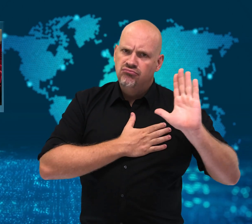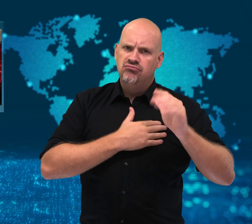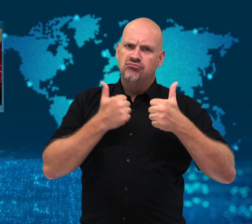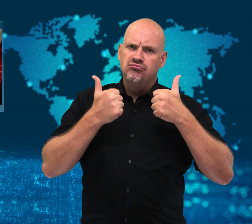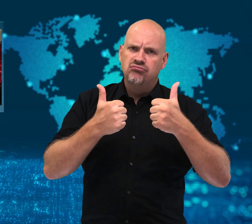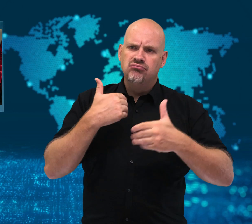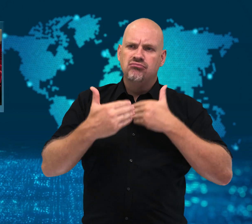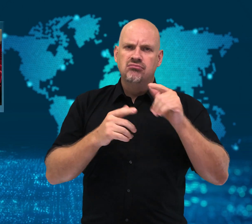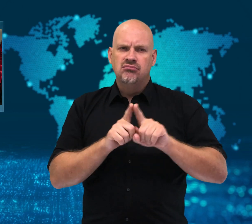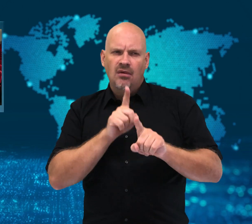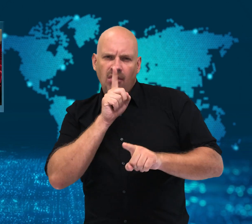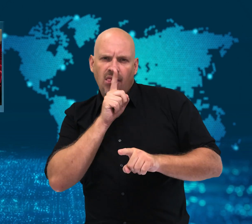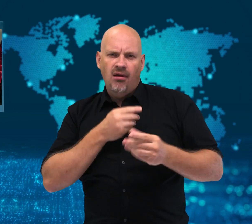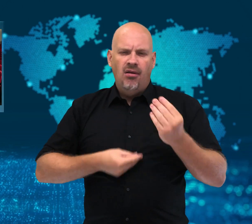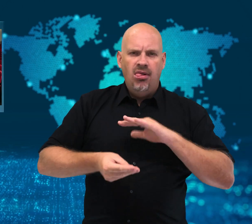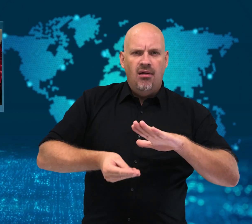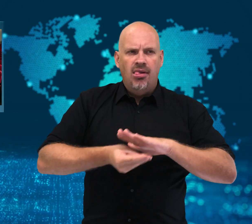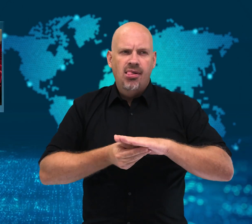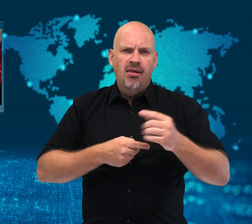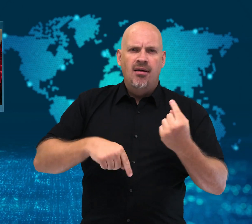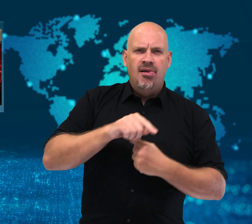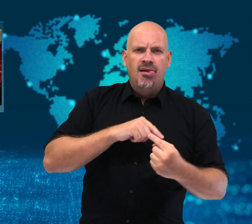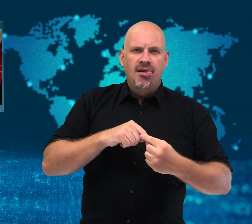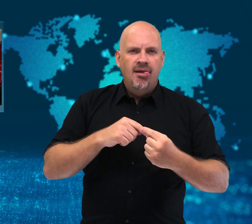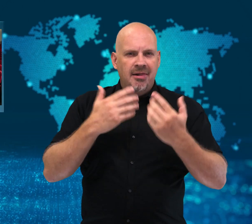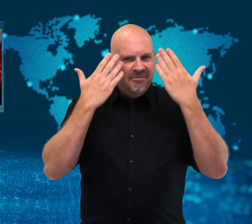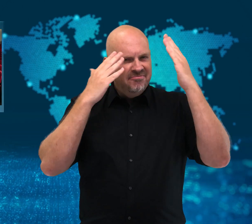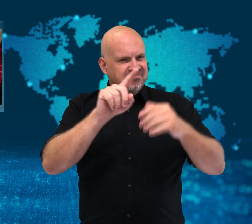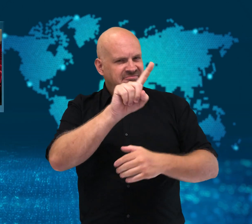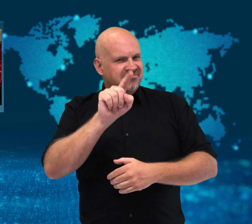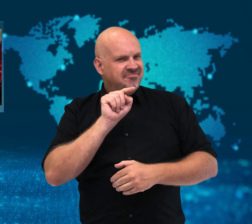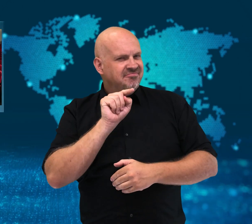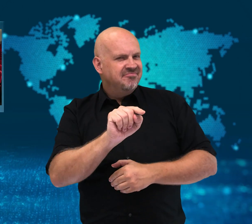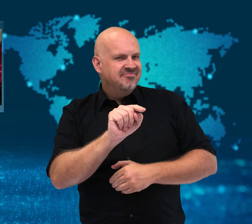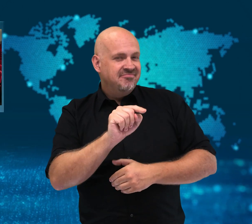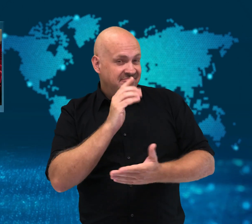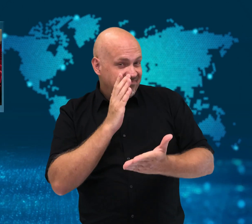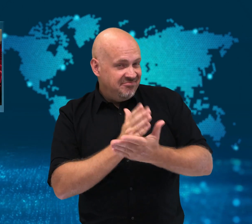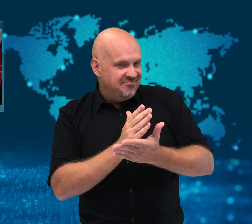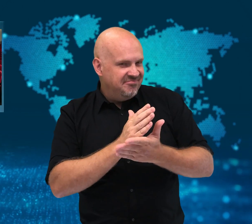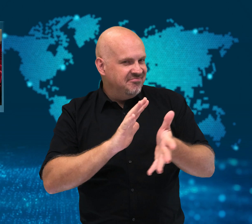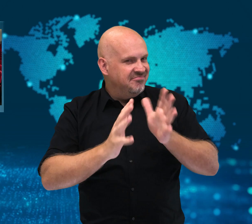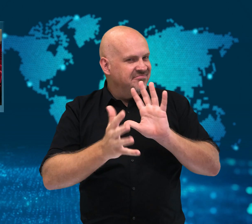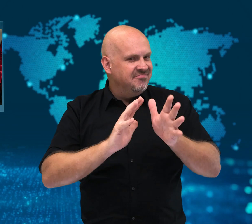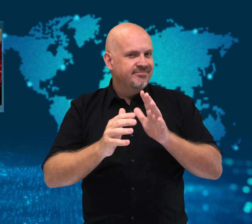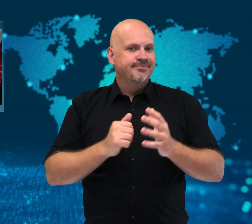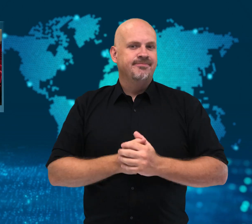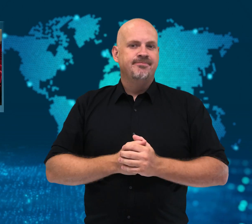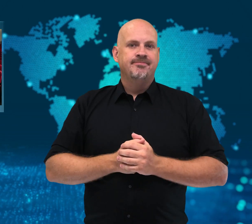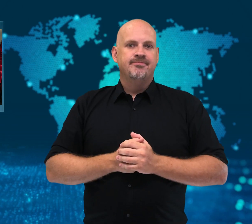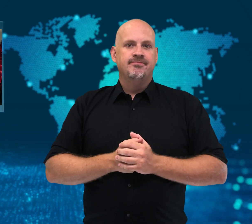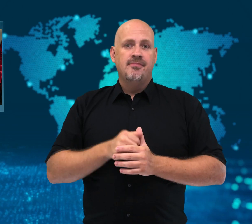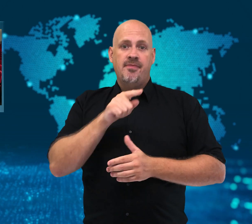Many have questioned if this was a credible election.